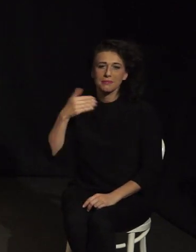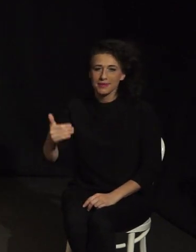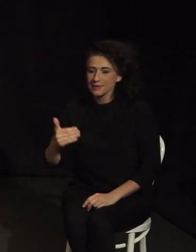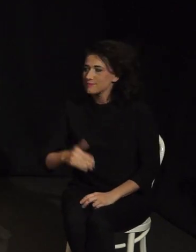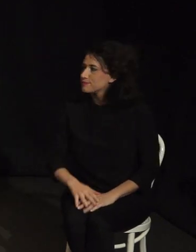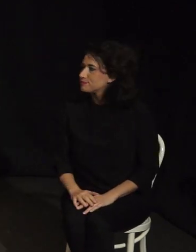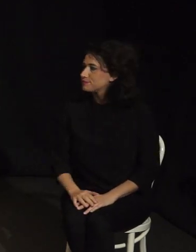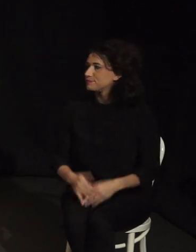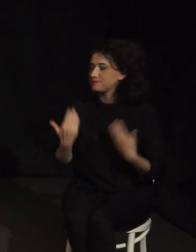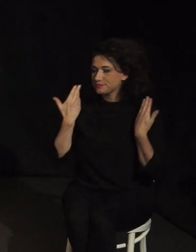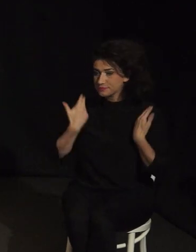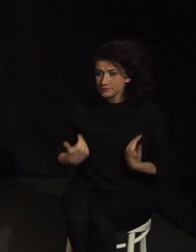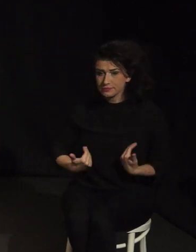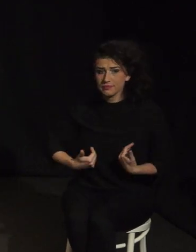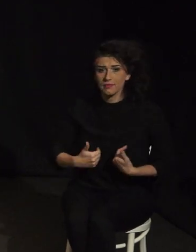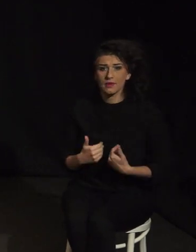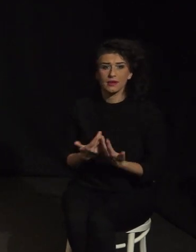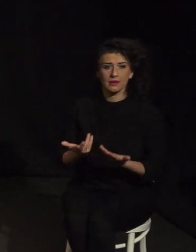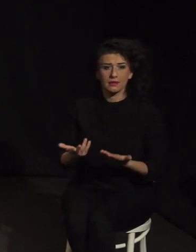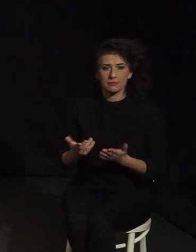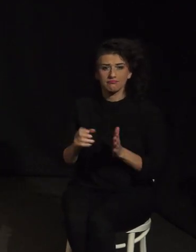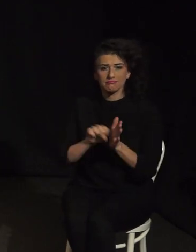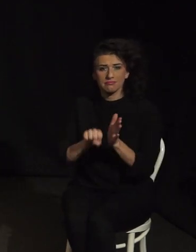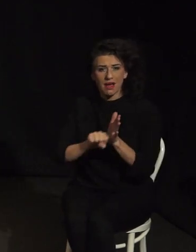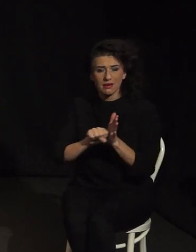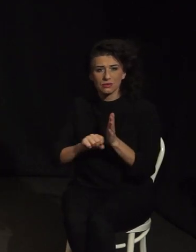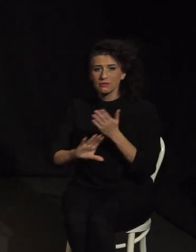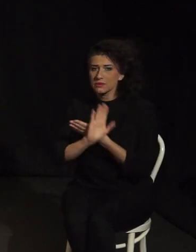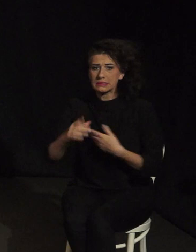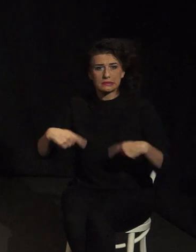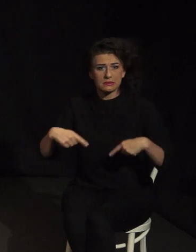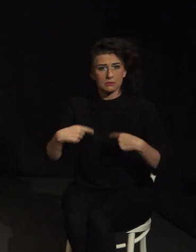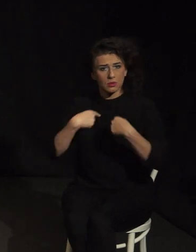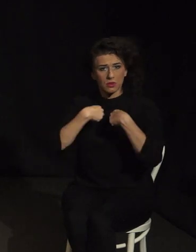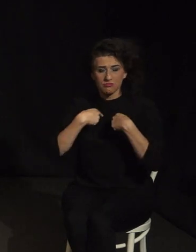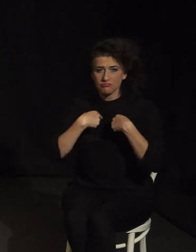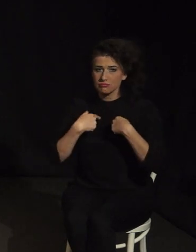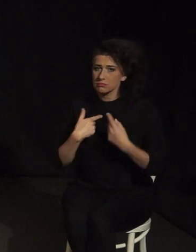She didn’t accompany us during the performance,